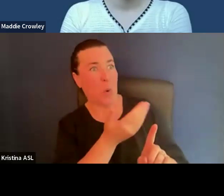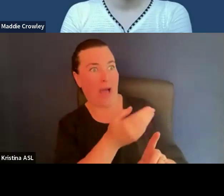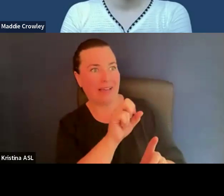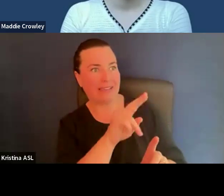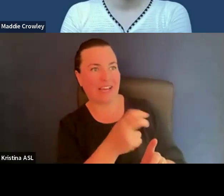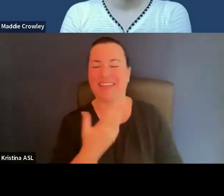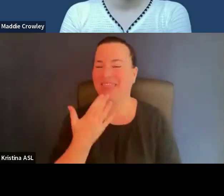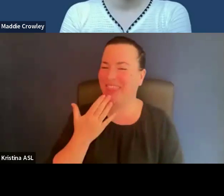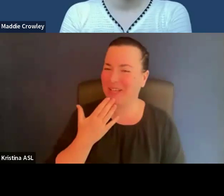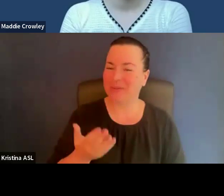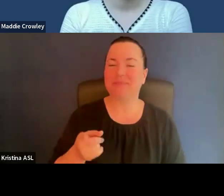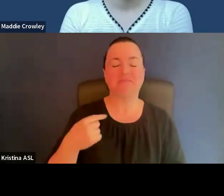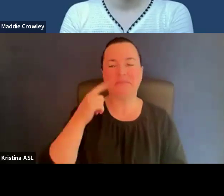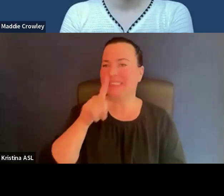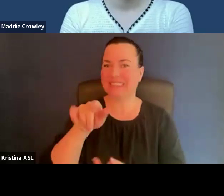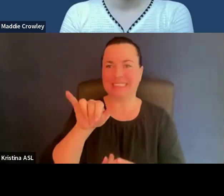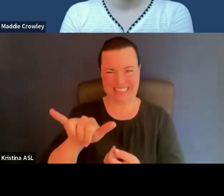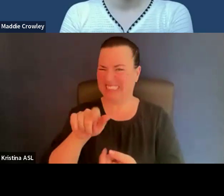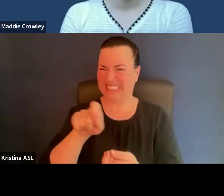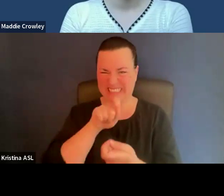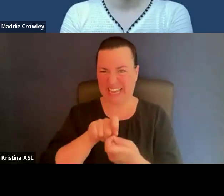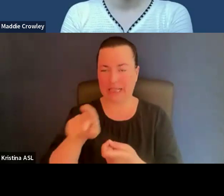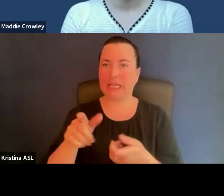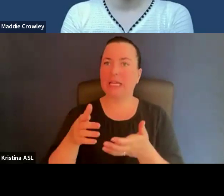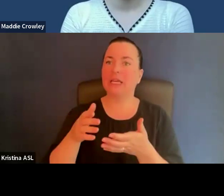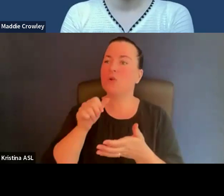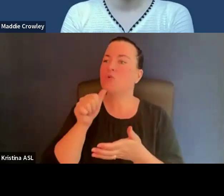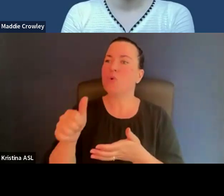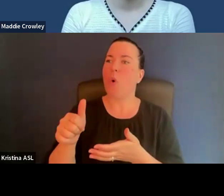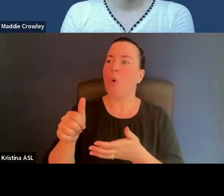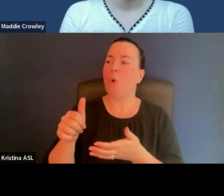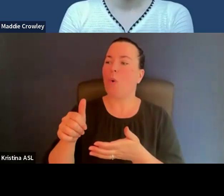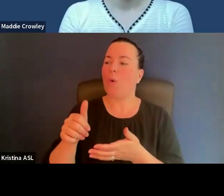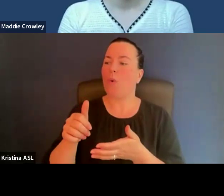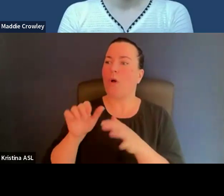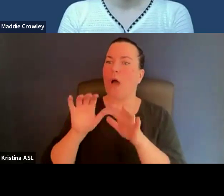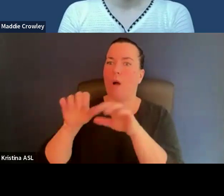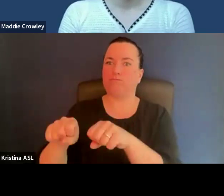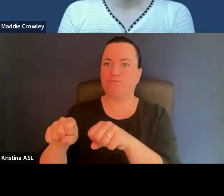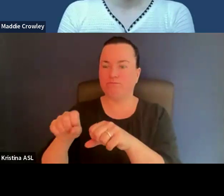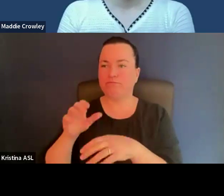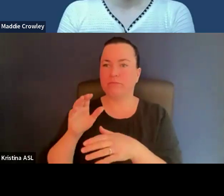I think it's allowing people with disabilities to not feel overshadowed, or have our allies speaking over us.